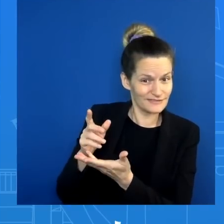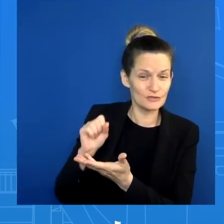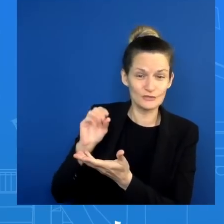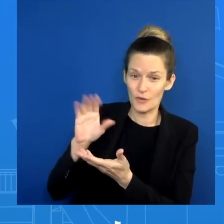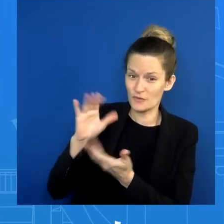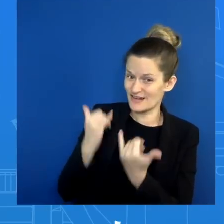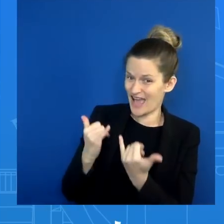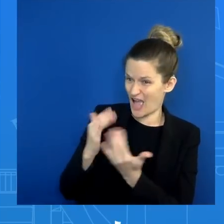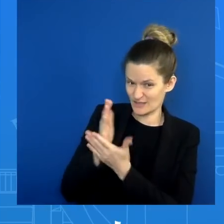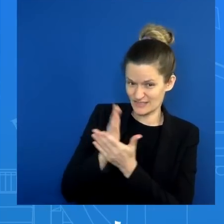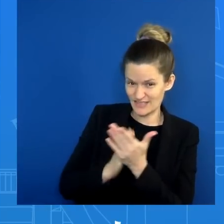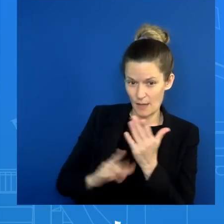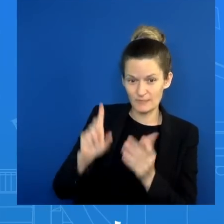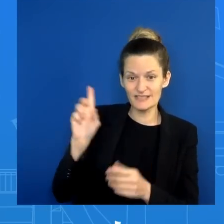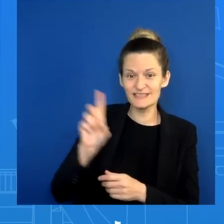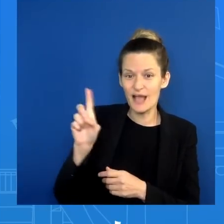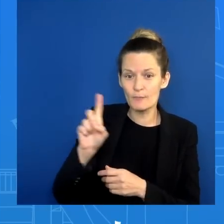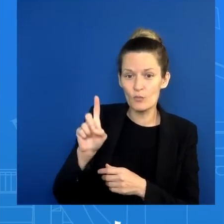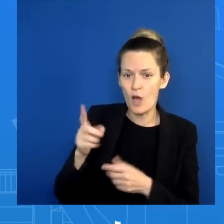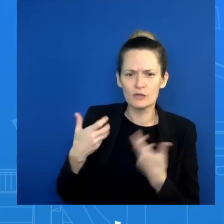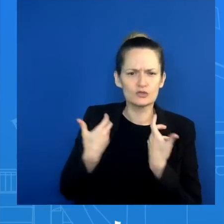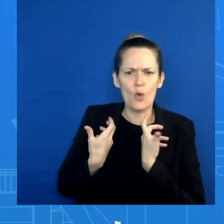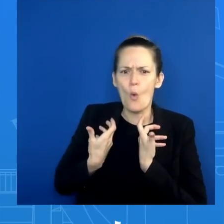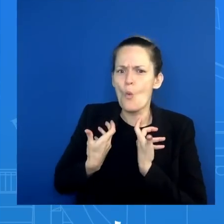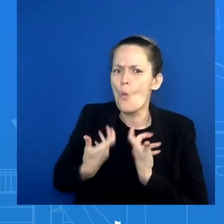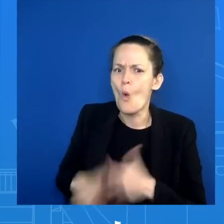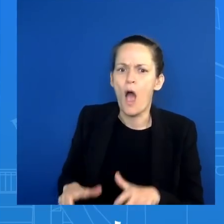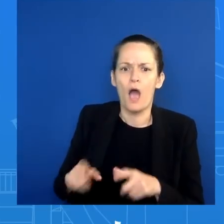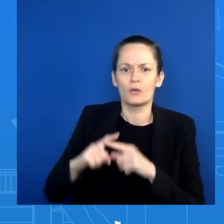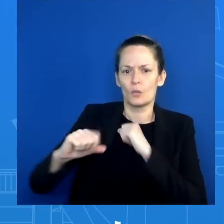perhaps in some states? Tim Ryan in Ohio said, we haven't asked President Biden to come.